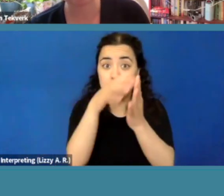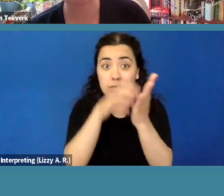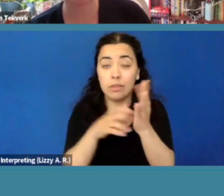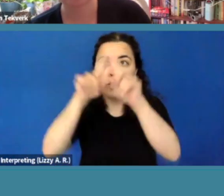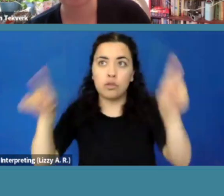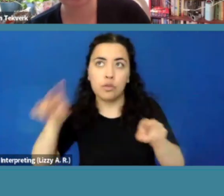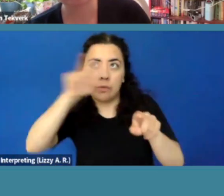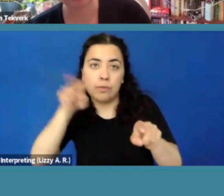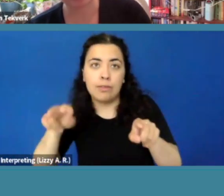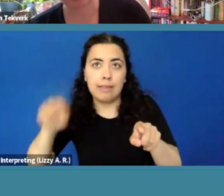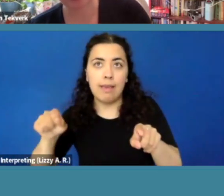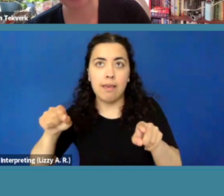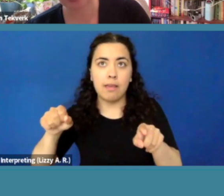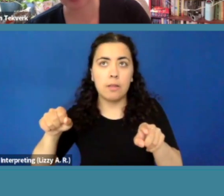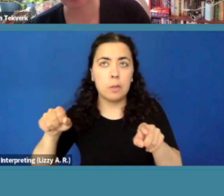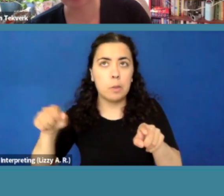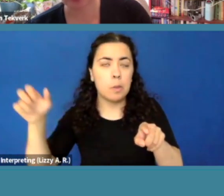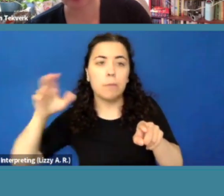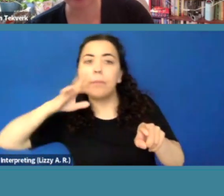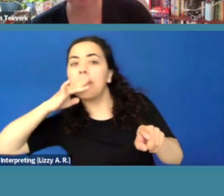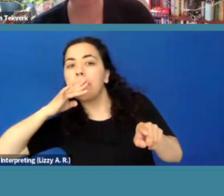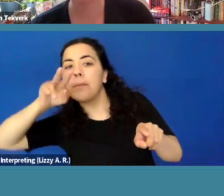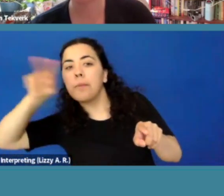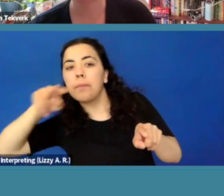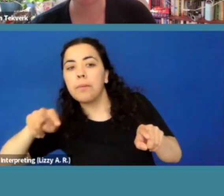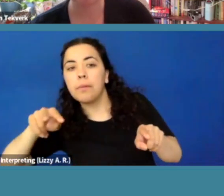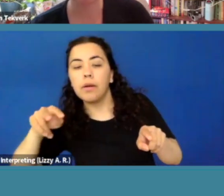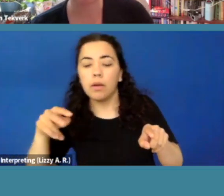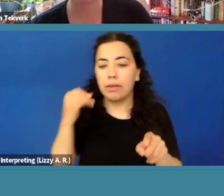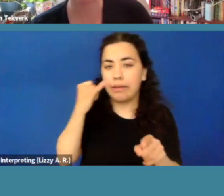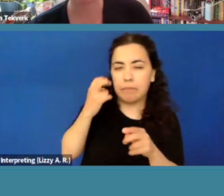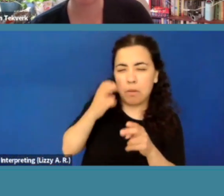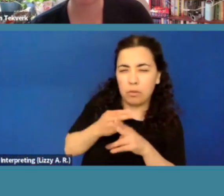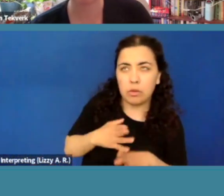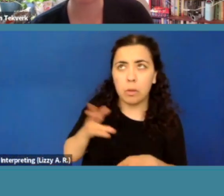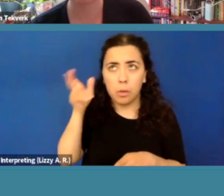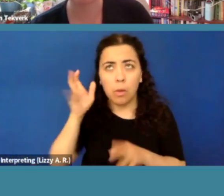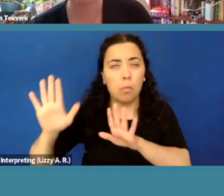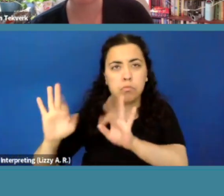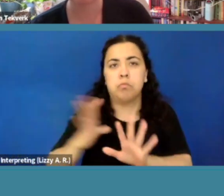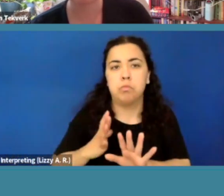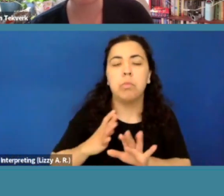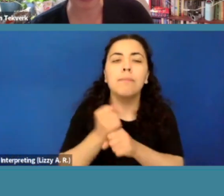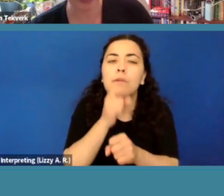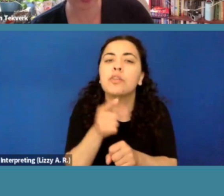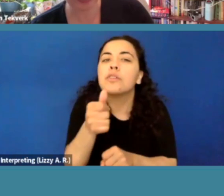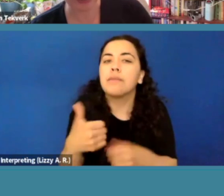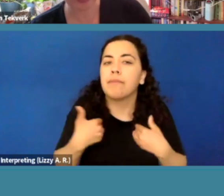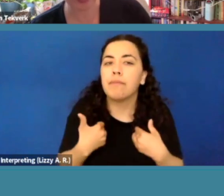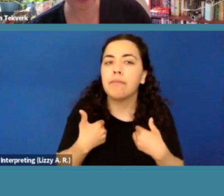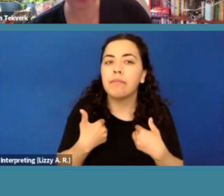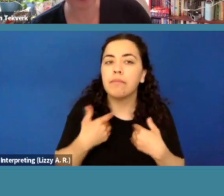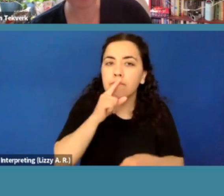So really basic things are making sure that you have actual text on your website